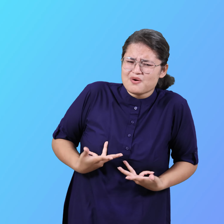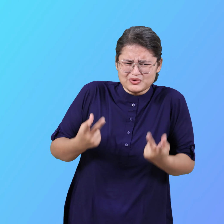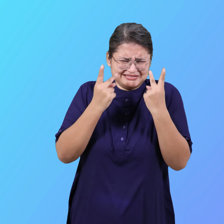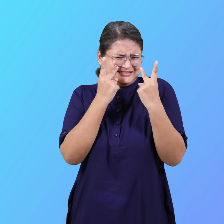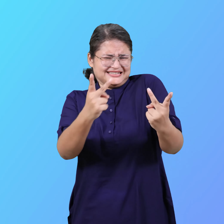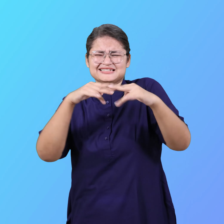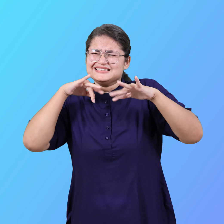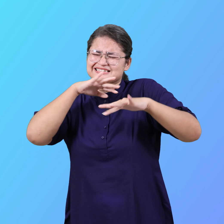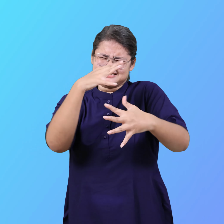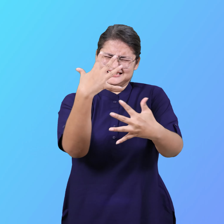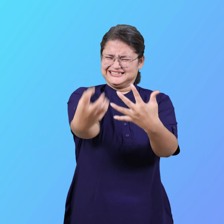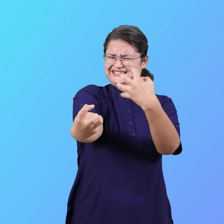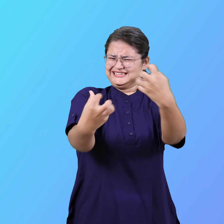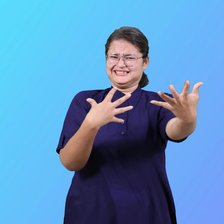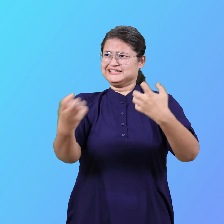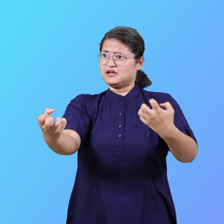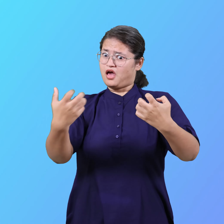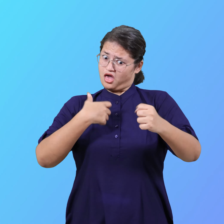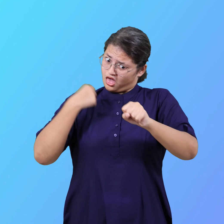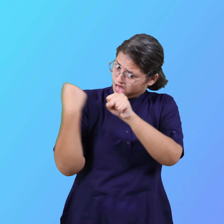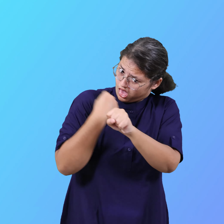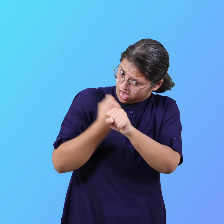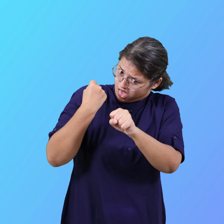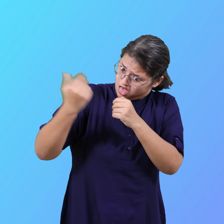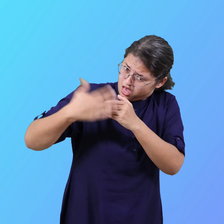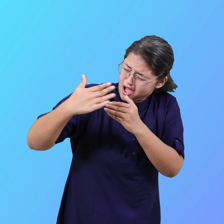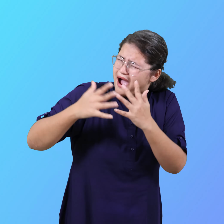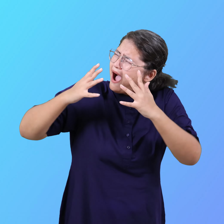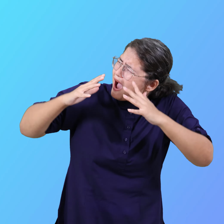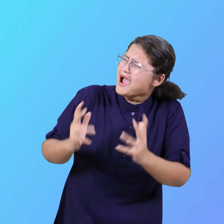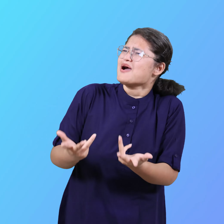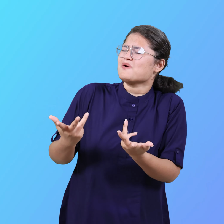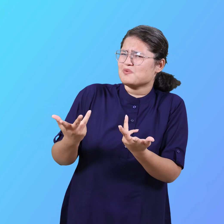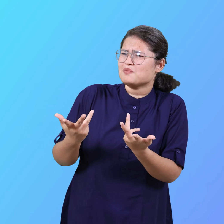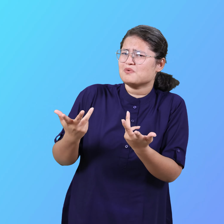There is too much dirt and rubbish in the way. How can we go on building this wall?”